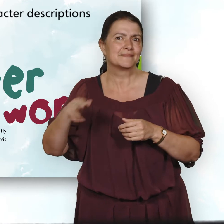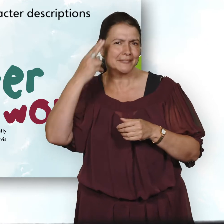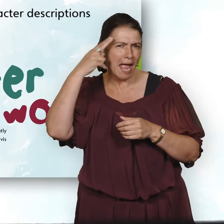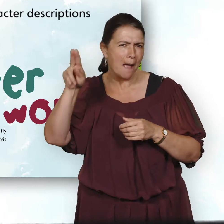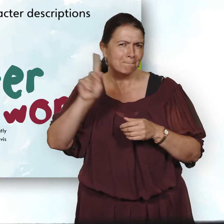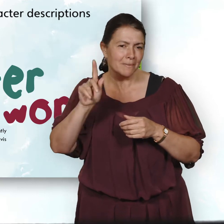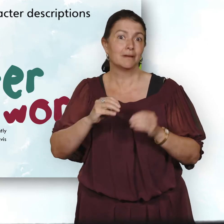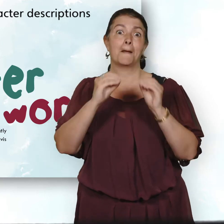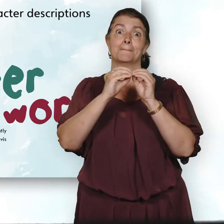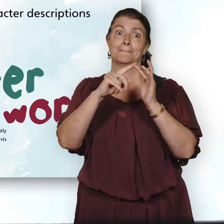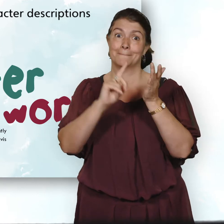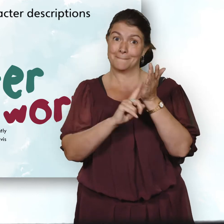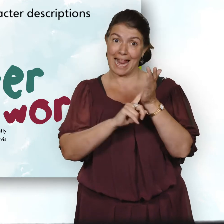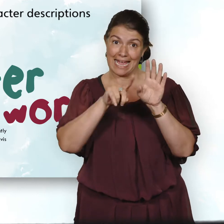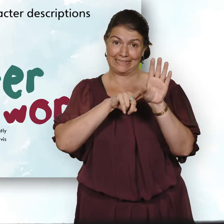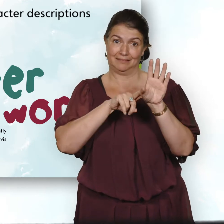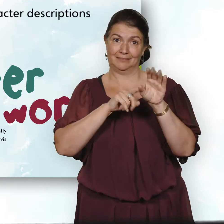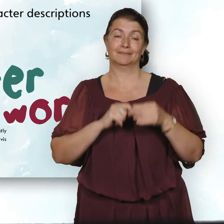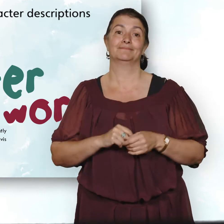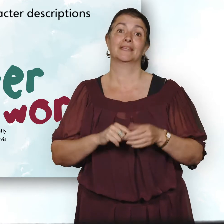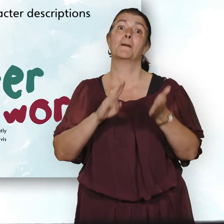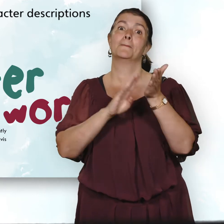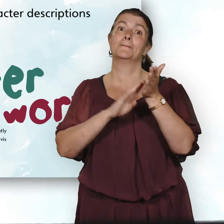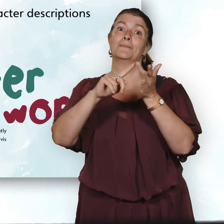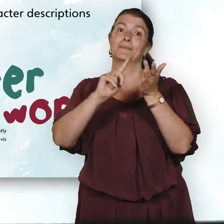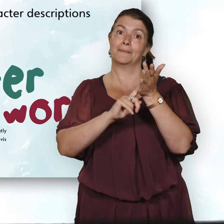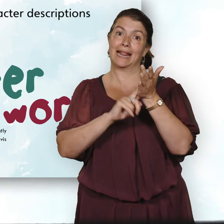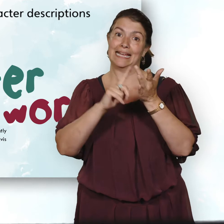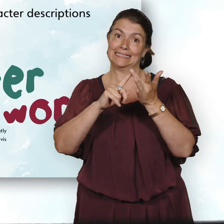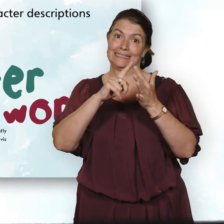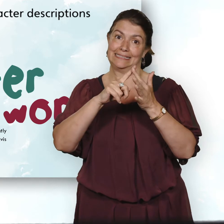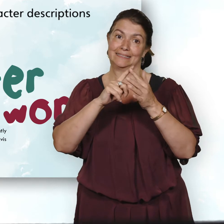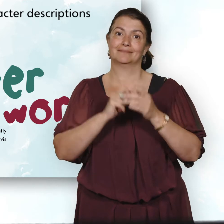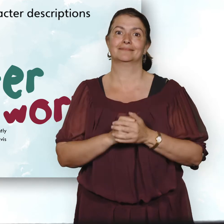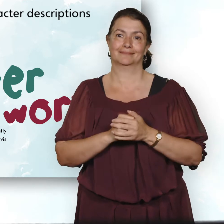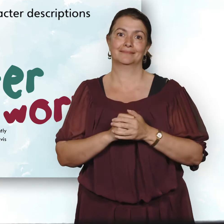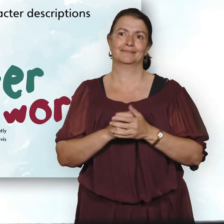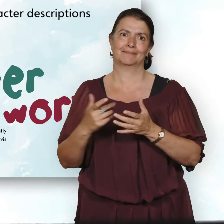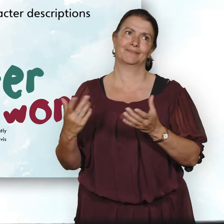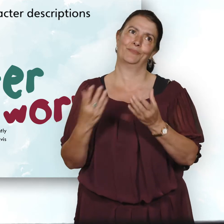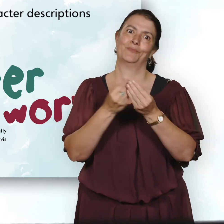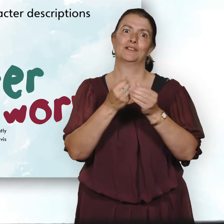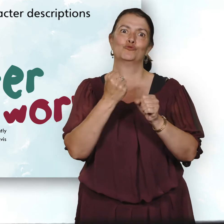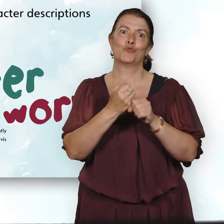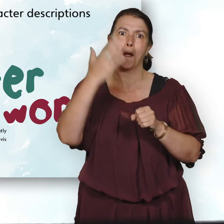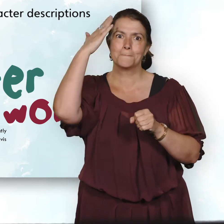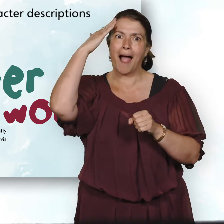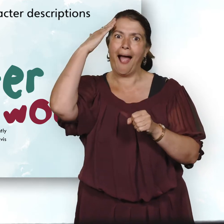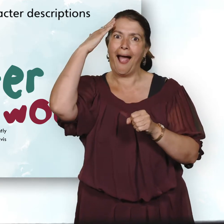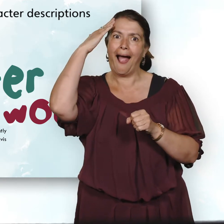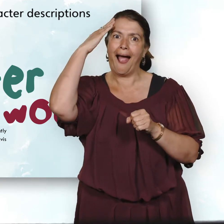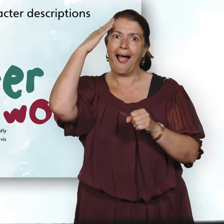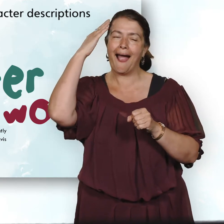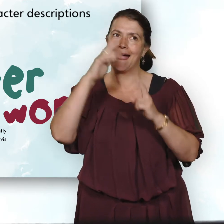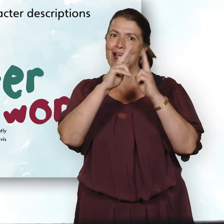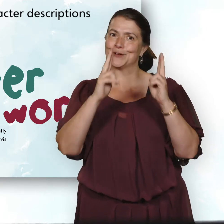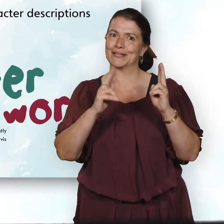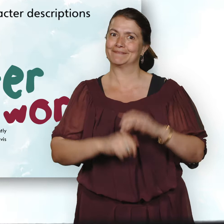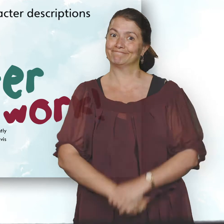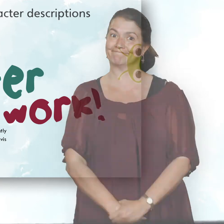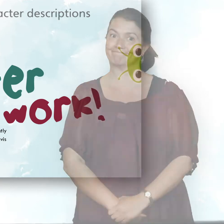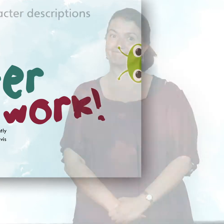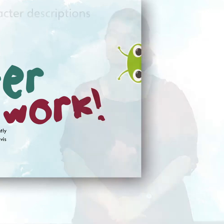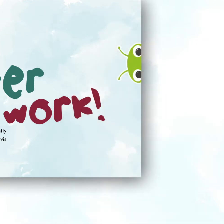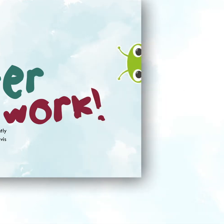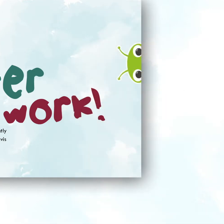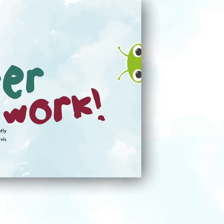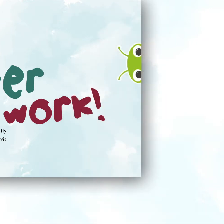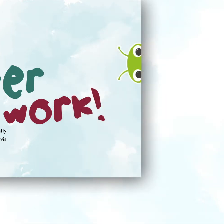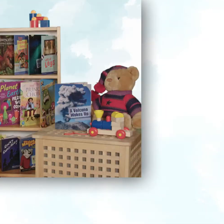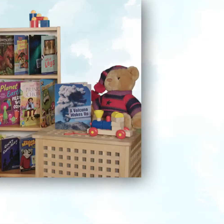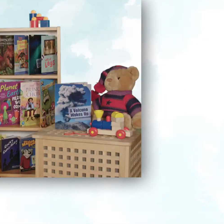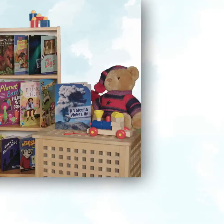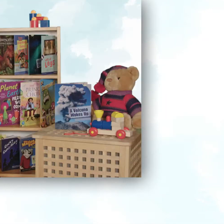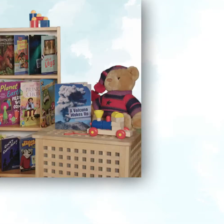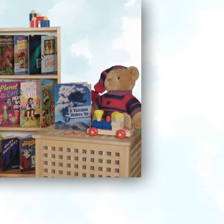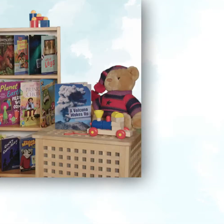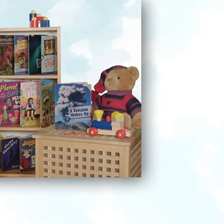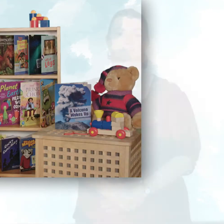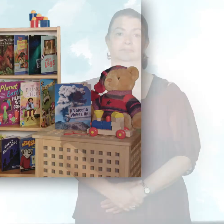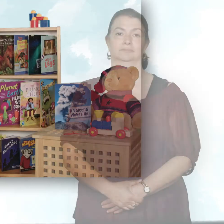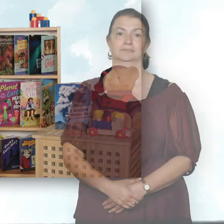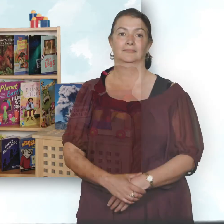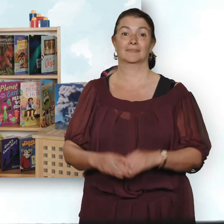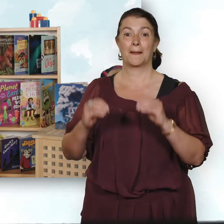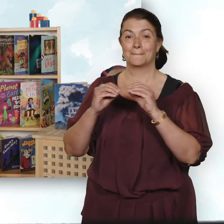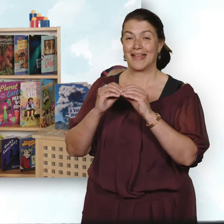Illustrated by Jon Davis